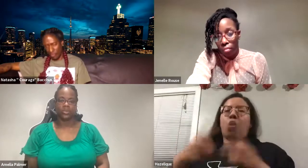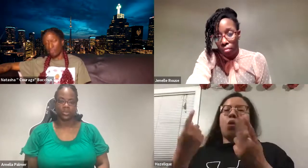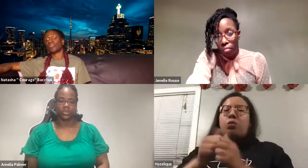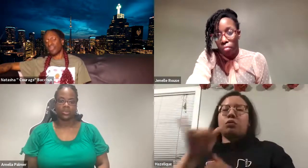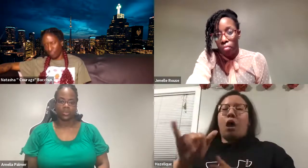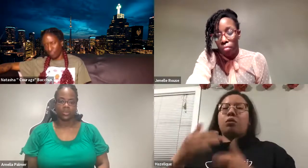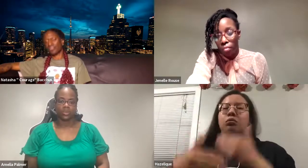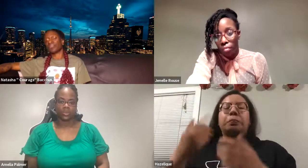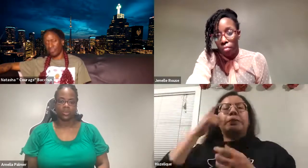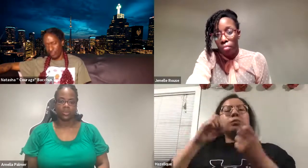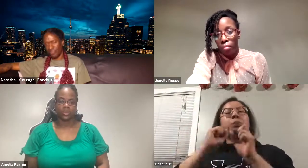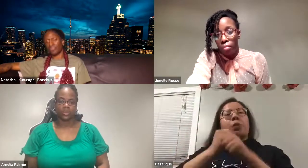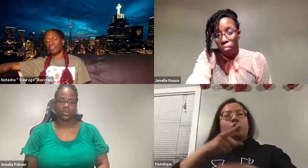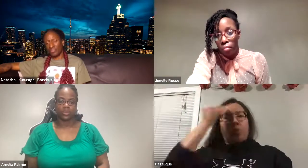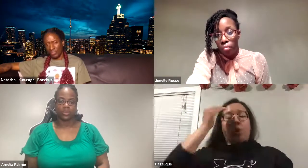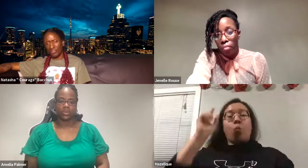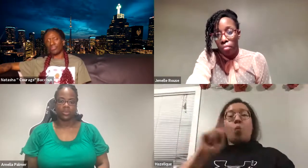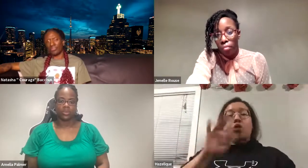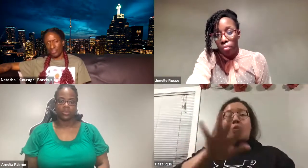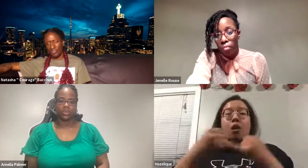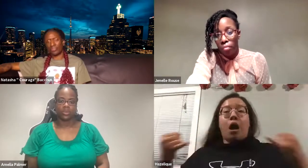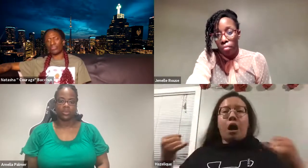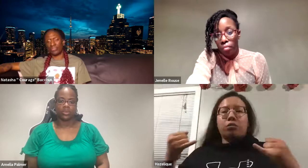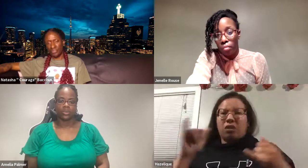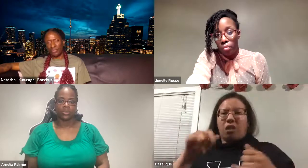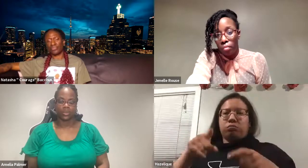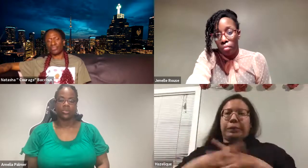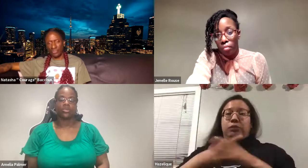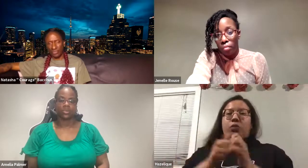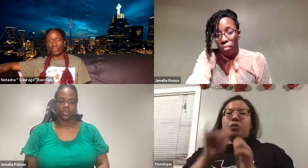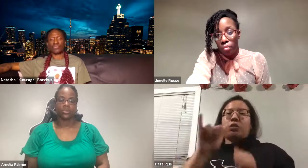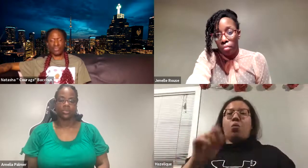have those open discussions if you are really wanting to learn about a language in a culture.